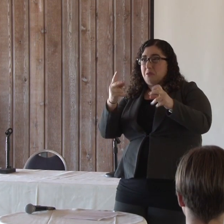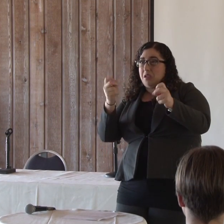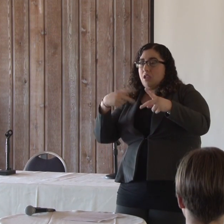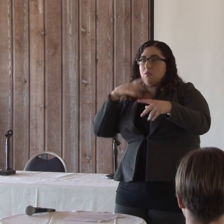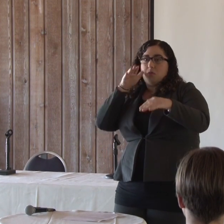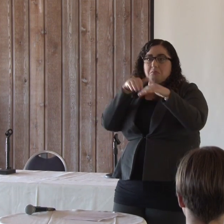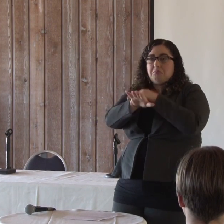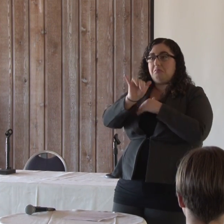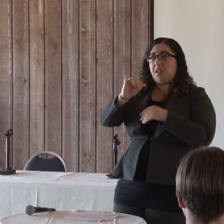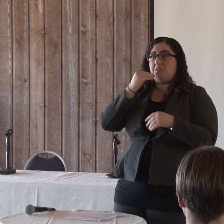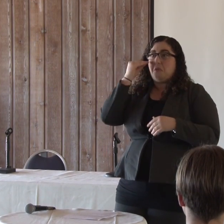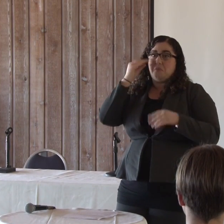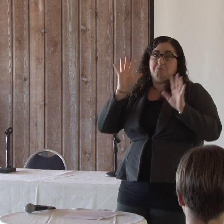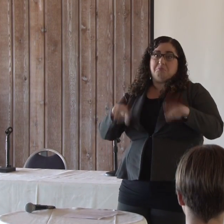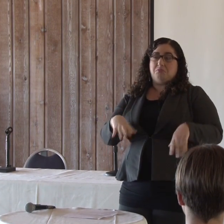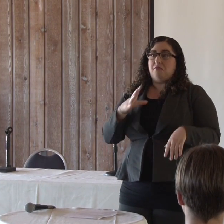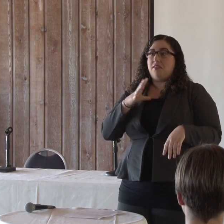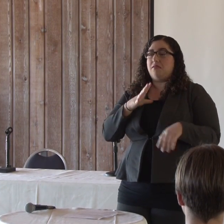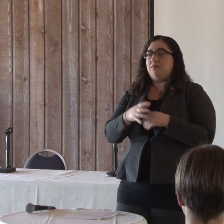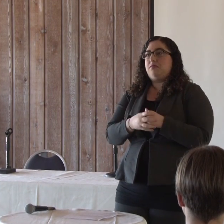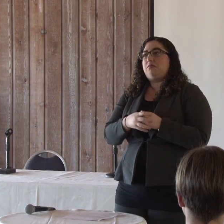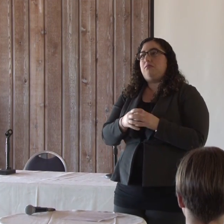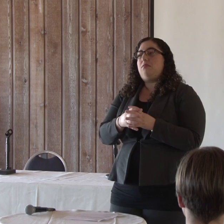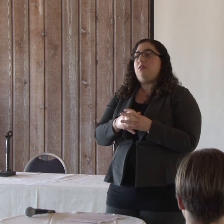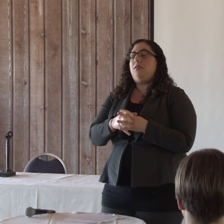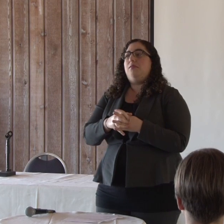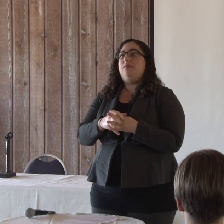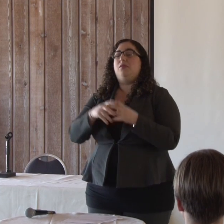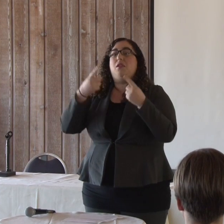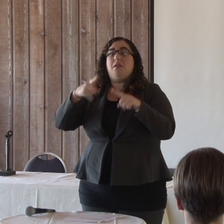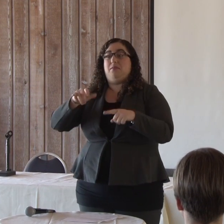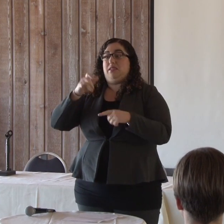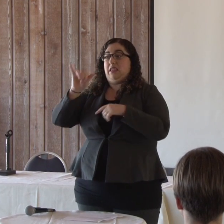our house, but we were in the middle of wreckage. We would go into